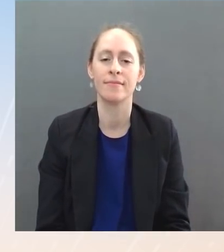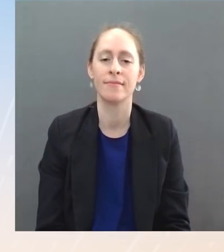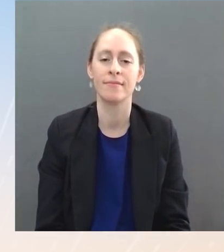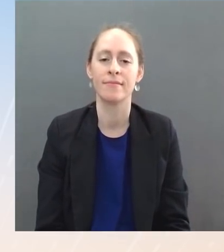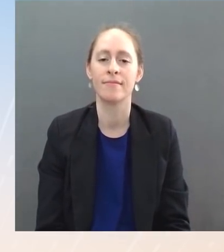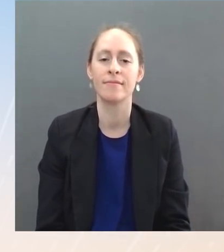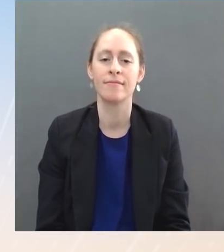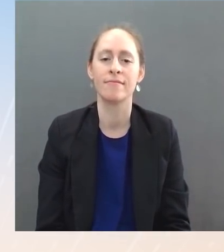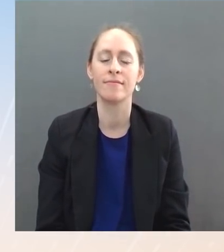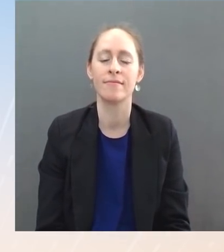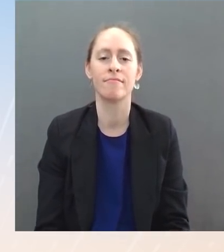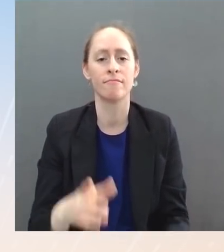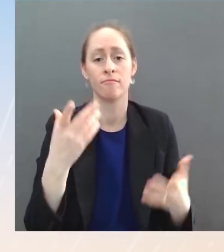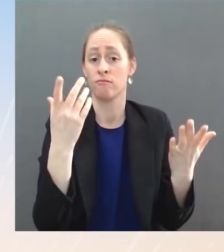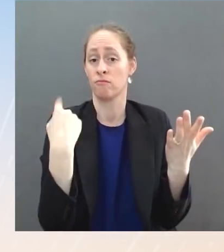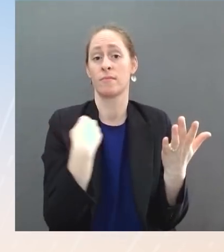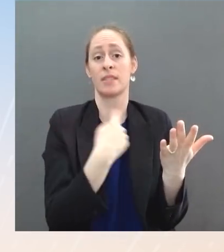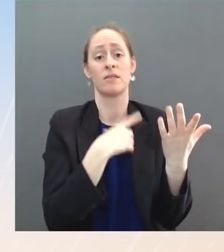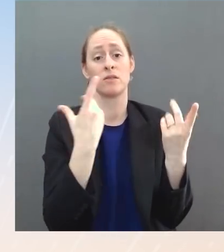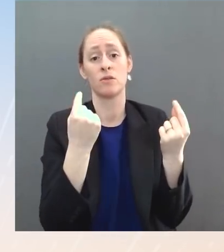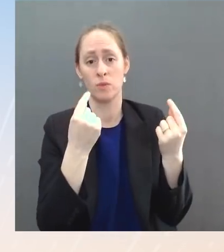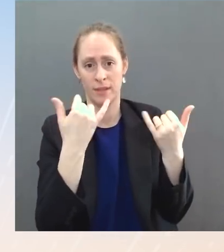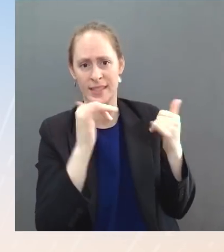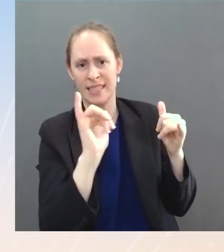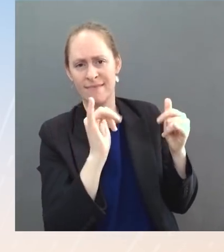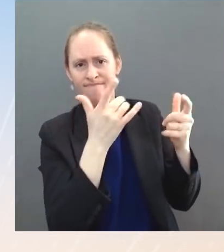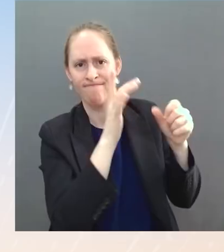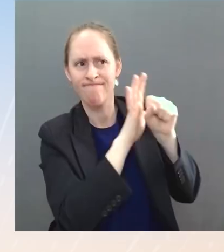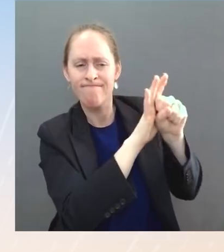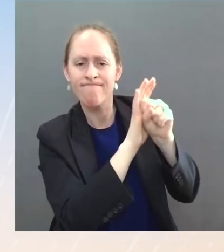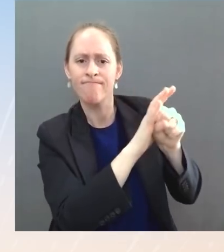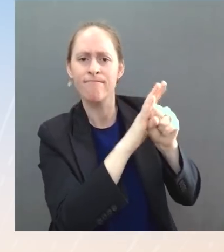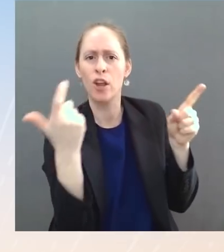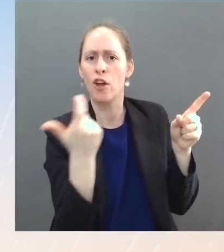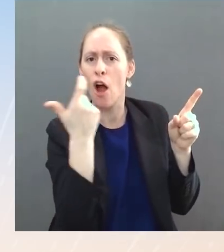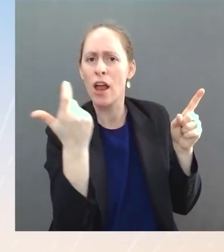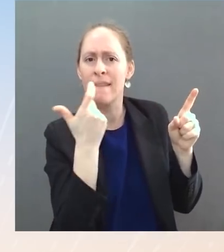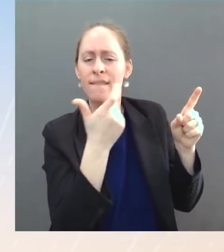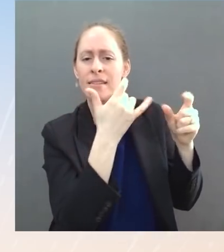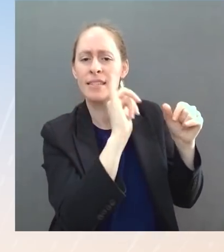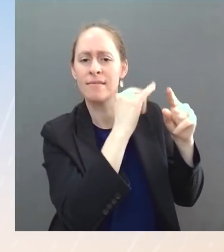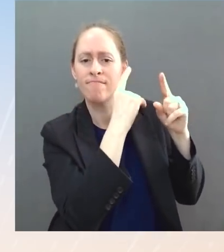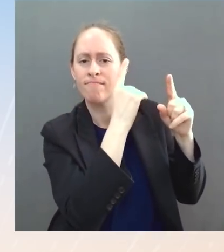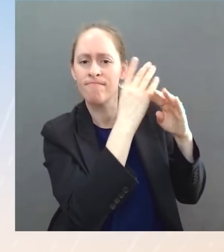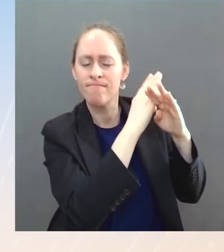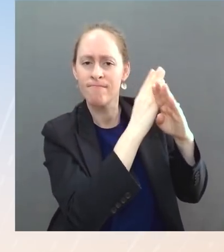Moscow will likely continue to launch air and missile strikes across the rest of the country